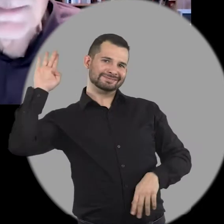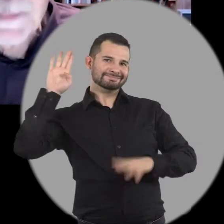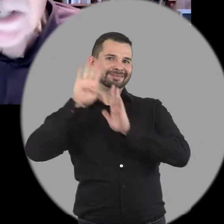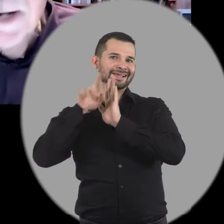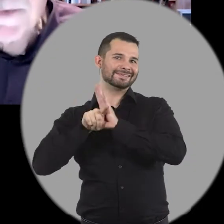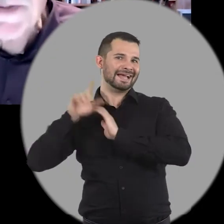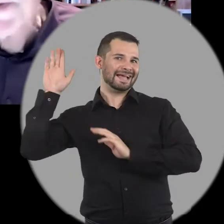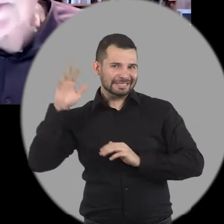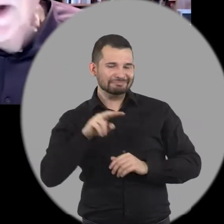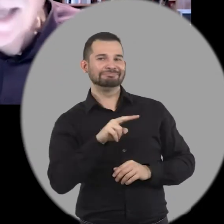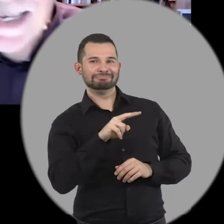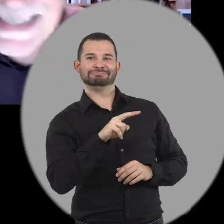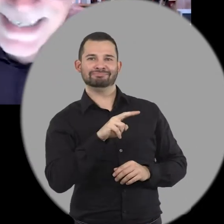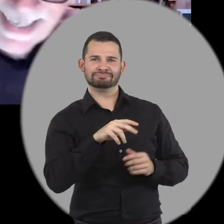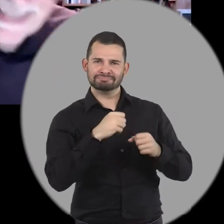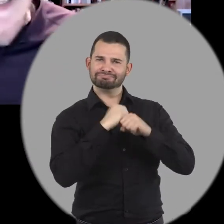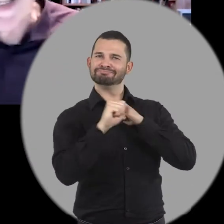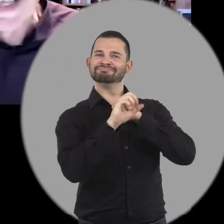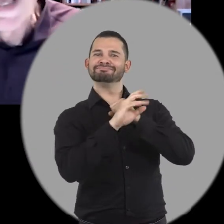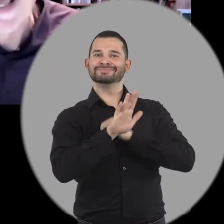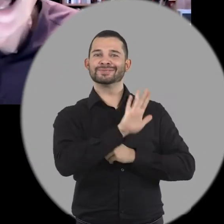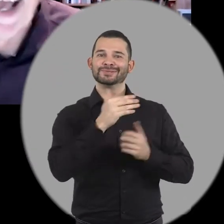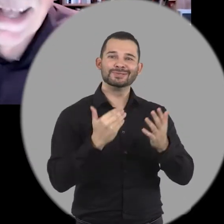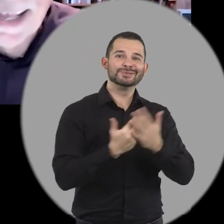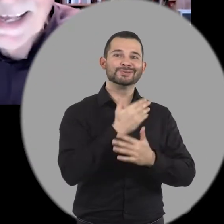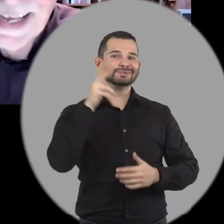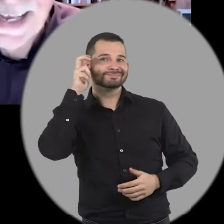which is your new podcast. Thank you. But we're not here to talk about that.